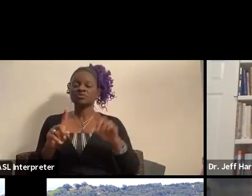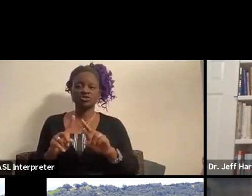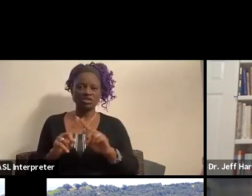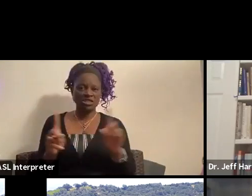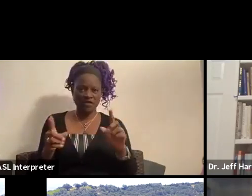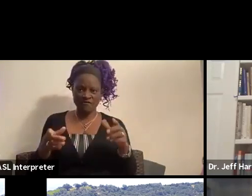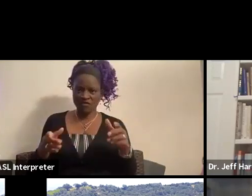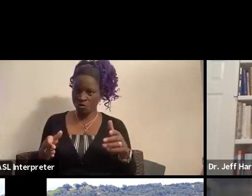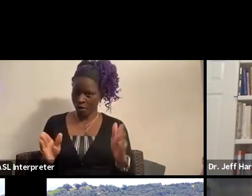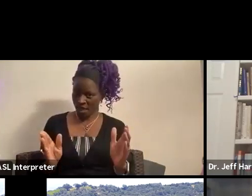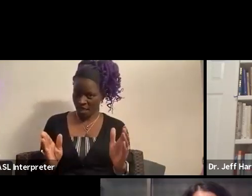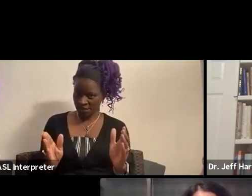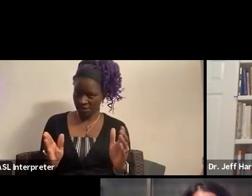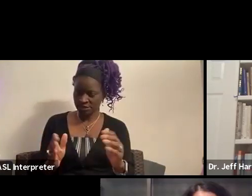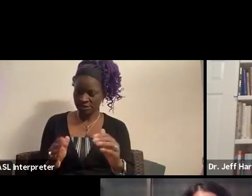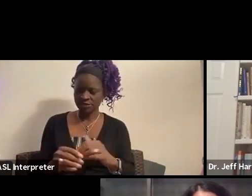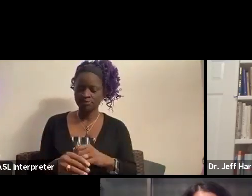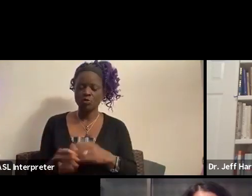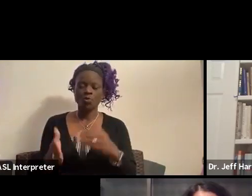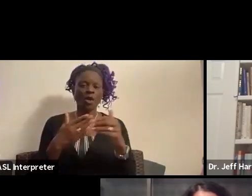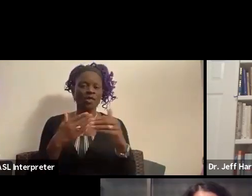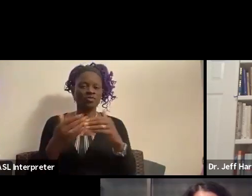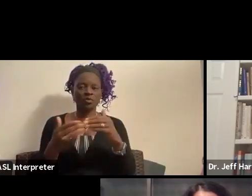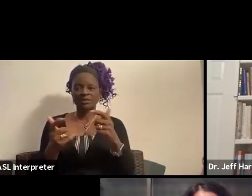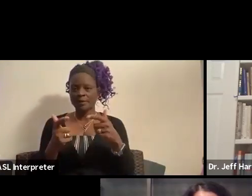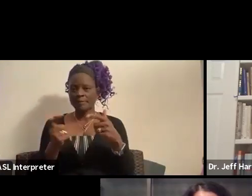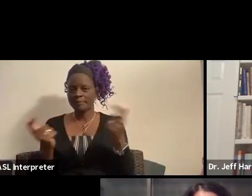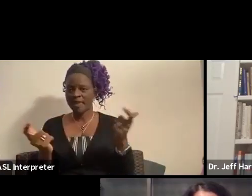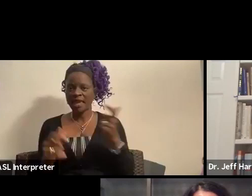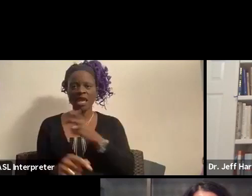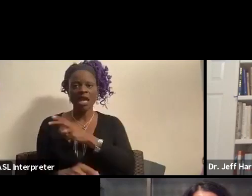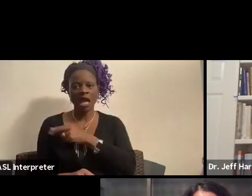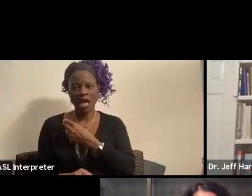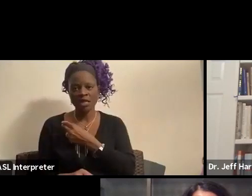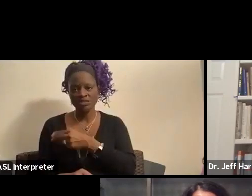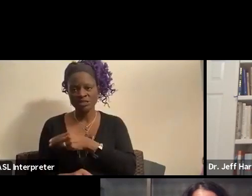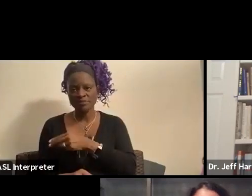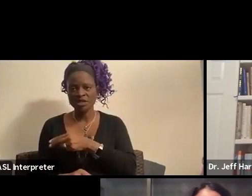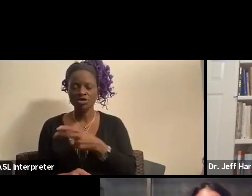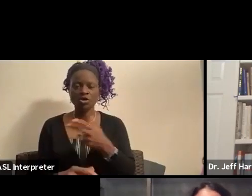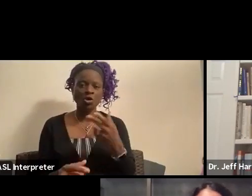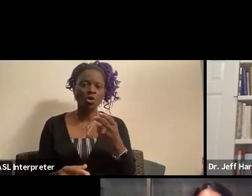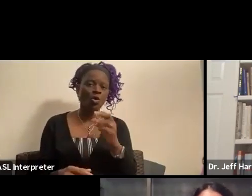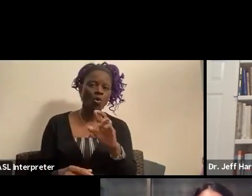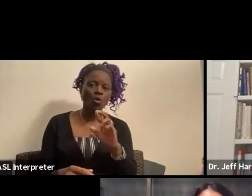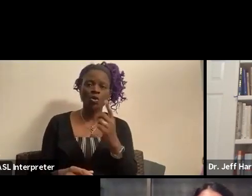the major hospitals in our county who get them directly.